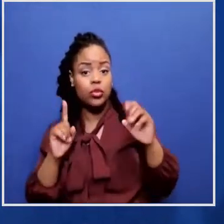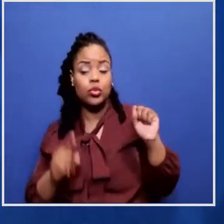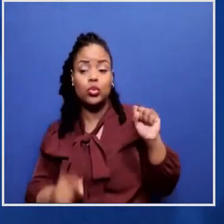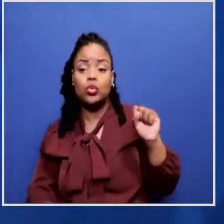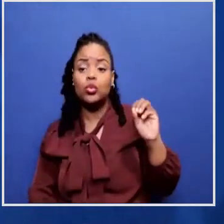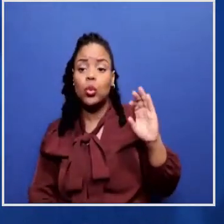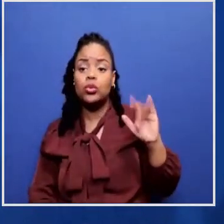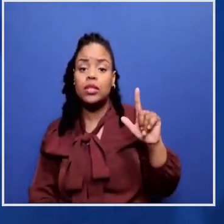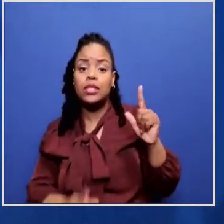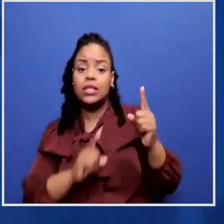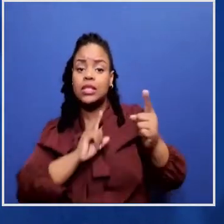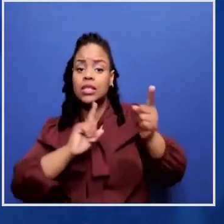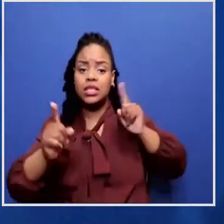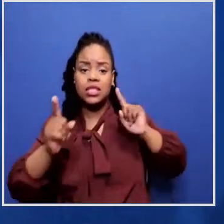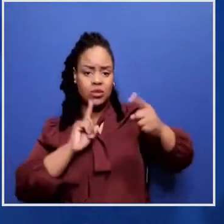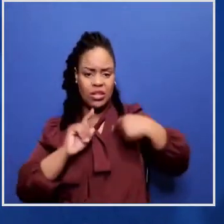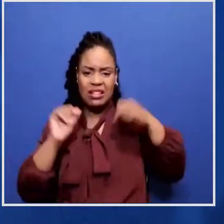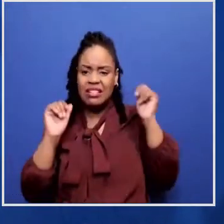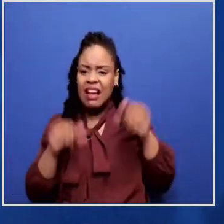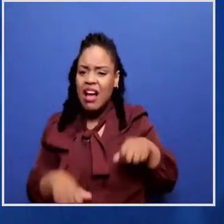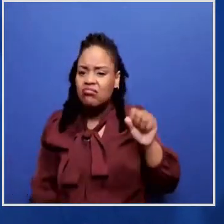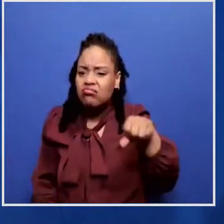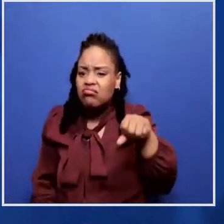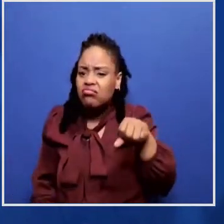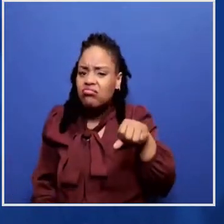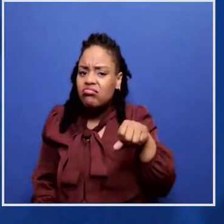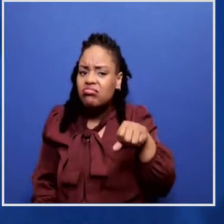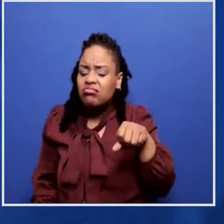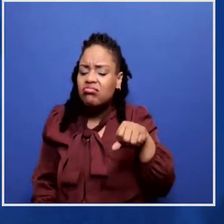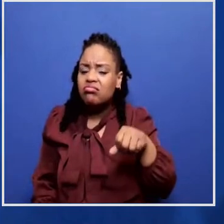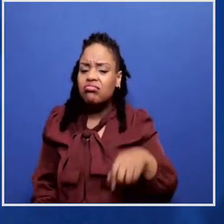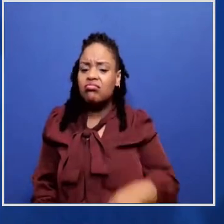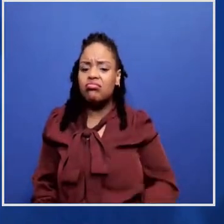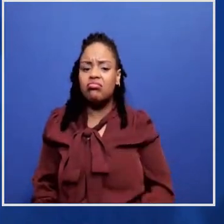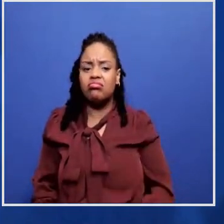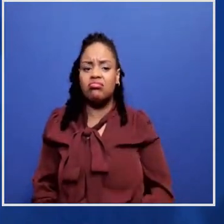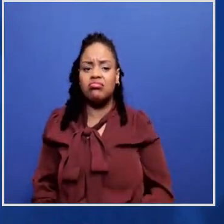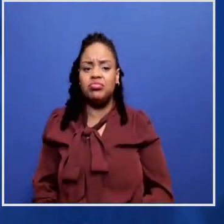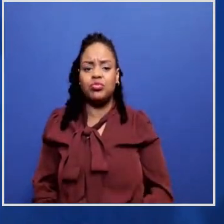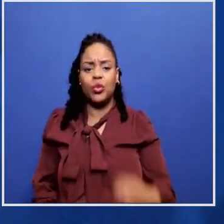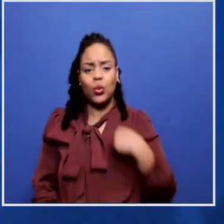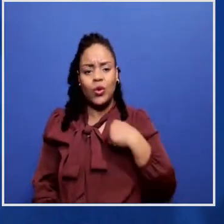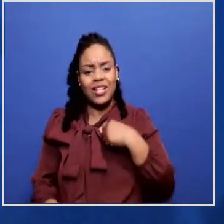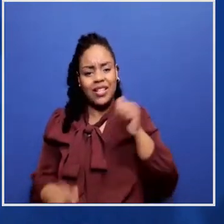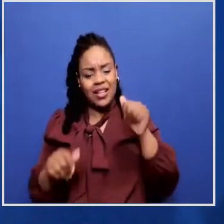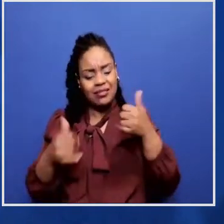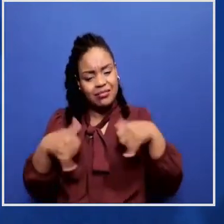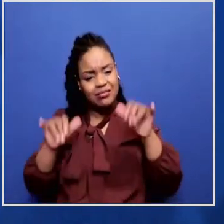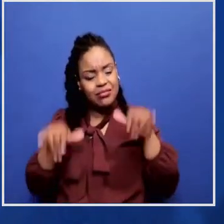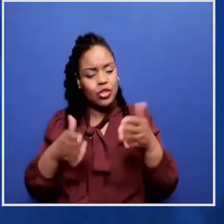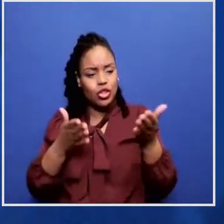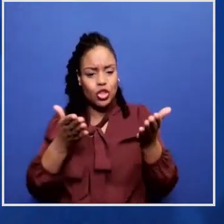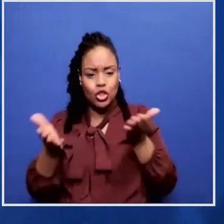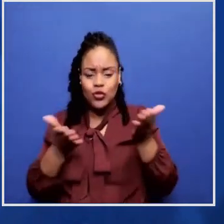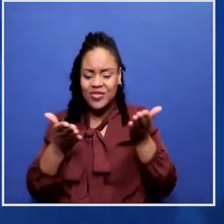WHILE PRACTICING SOCIAL DISTANCING, IT IS STILL POSSIBLE